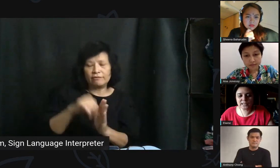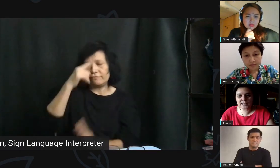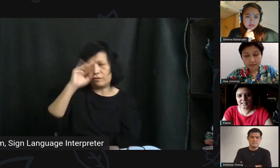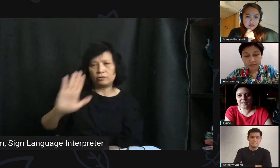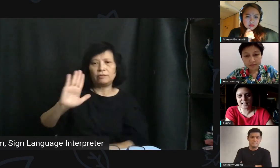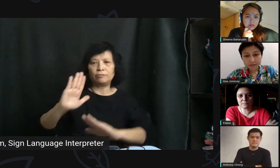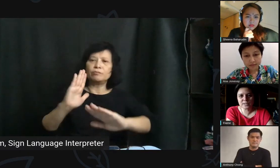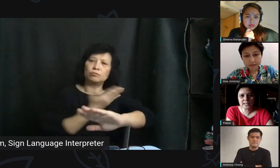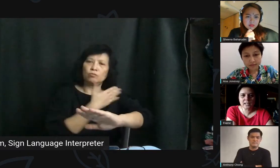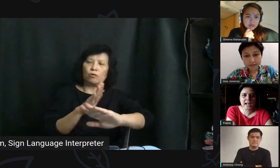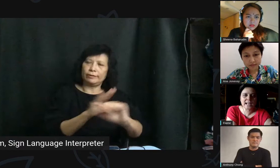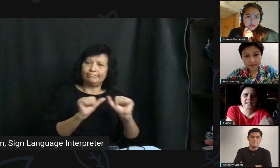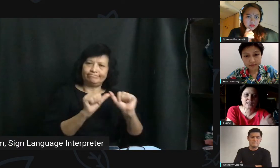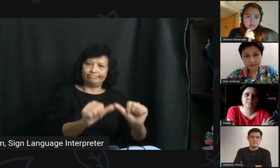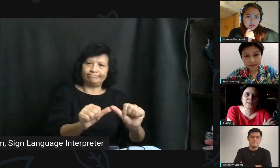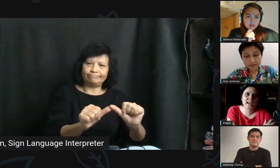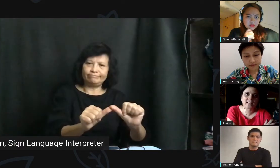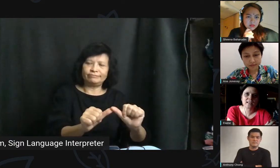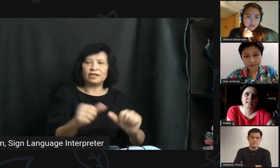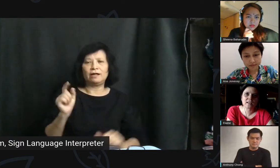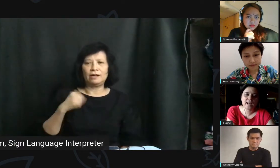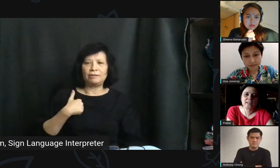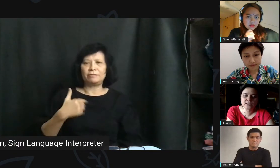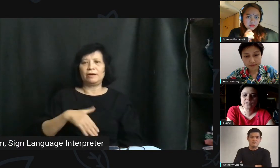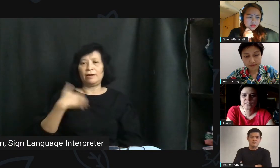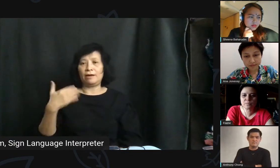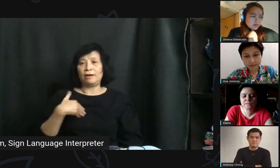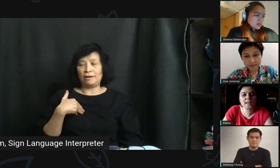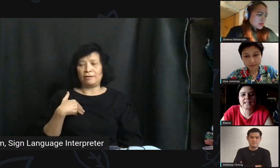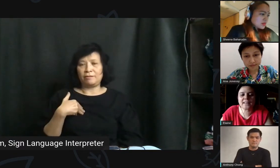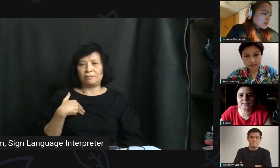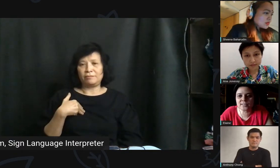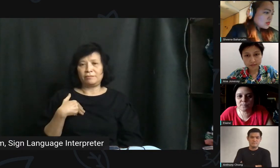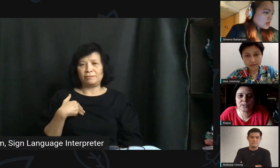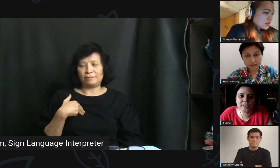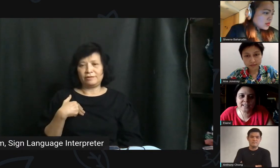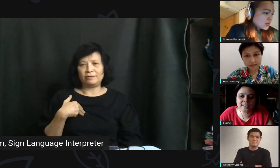I’m really glad that I had this, we finally had this experience